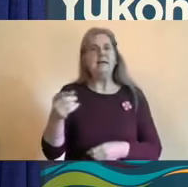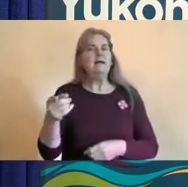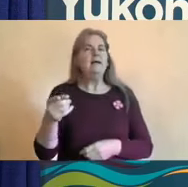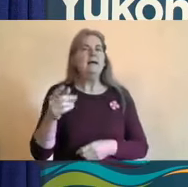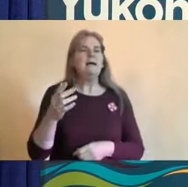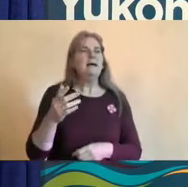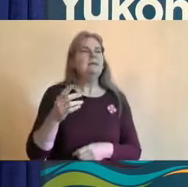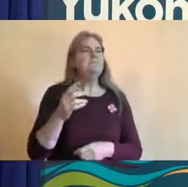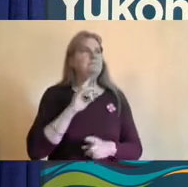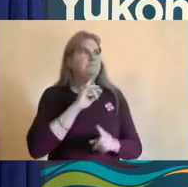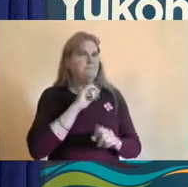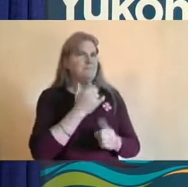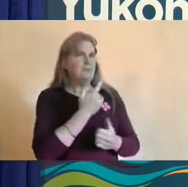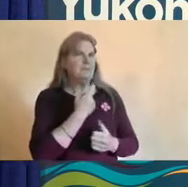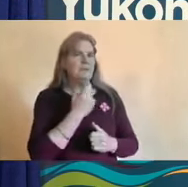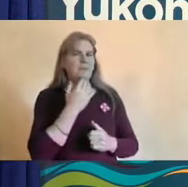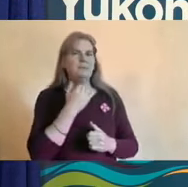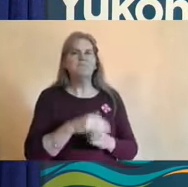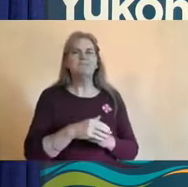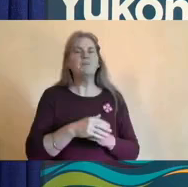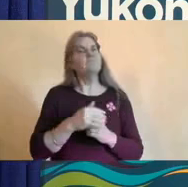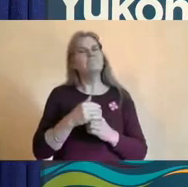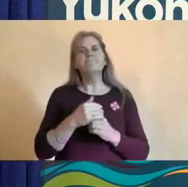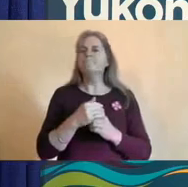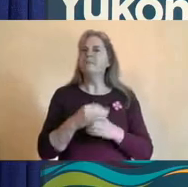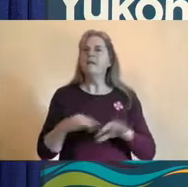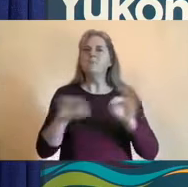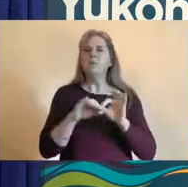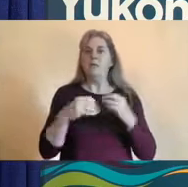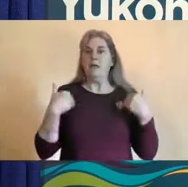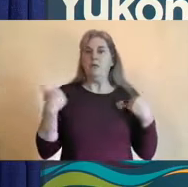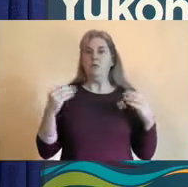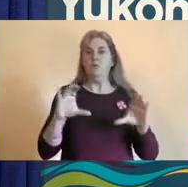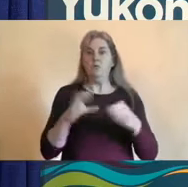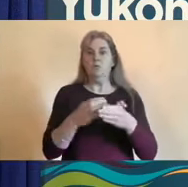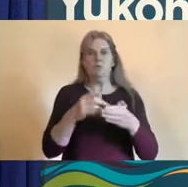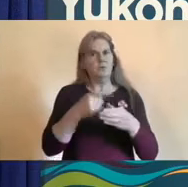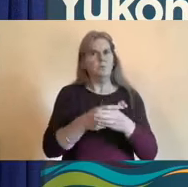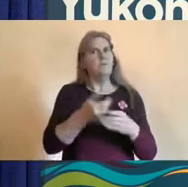I will just start by-- we said up front. This youth panel will be autonomous.